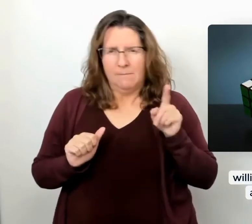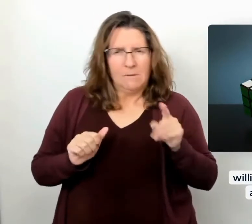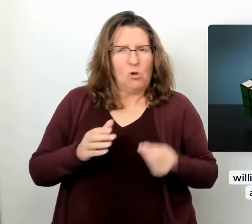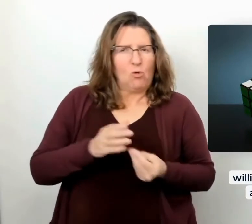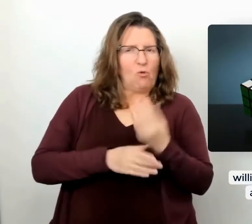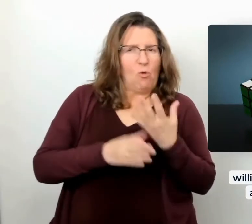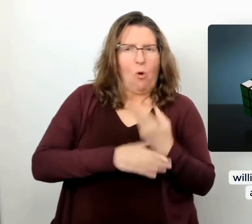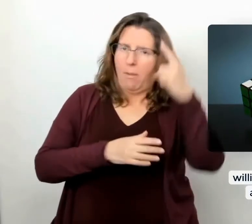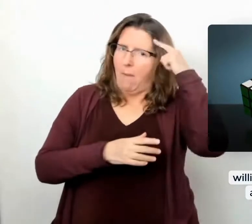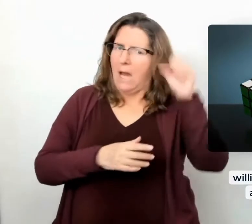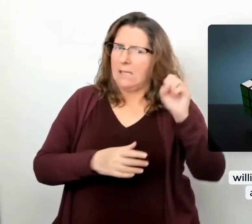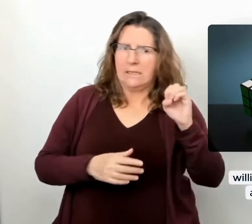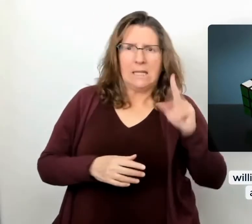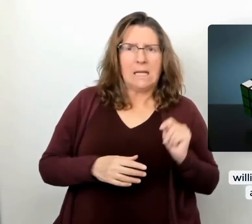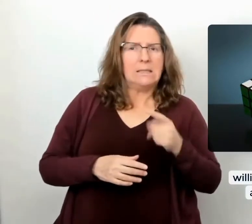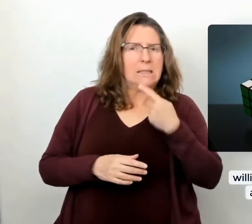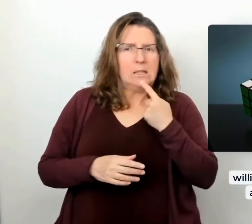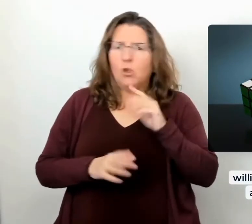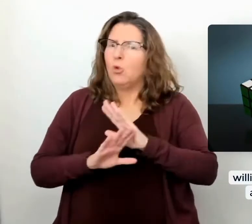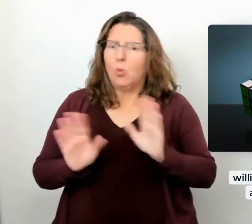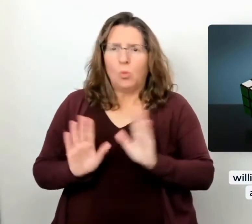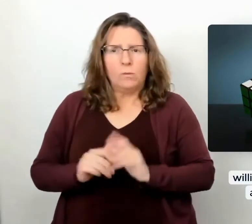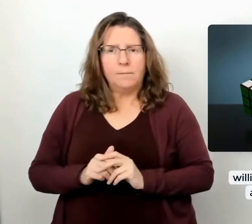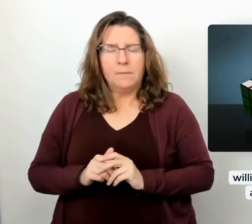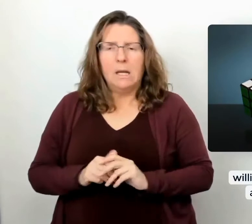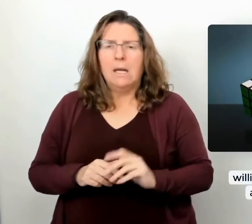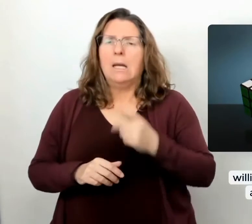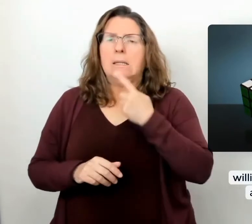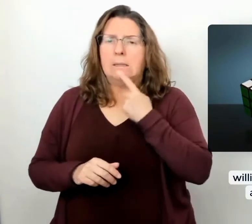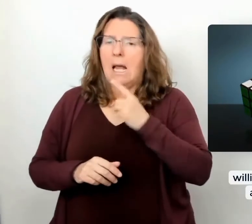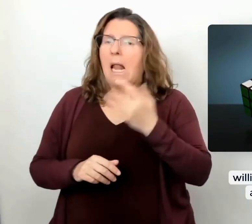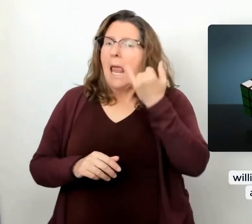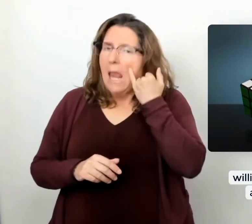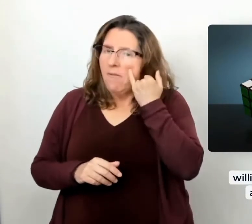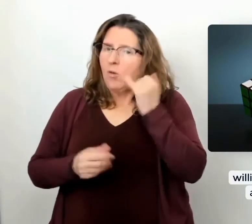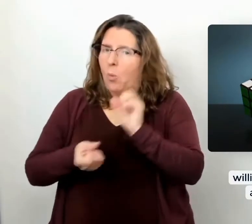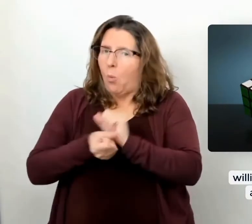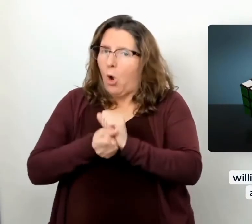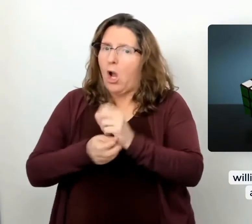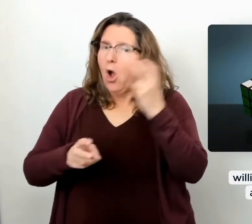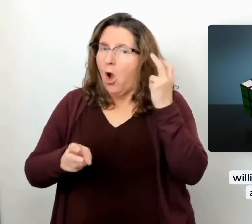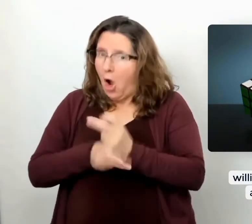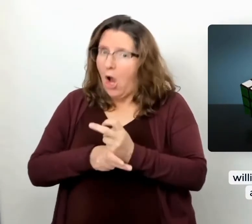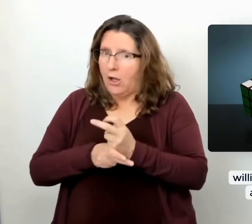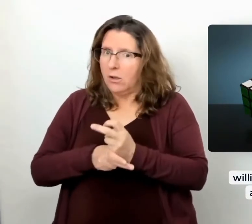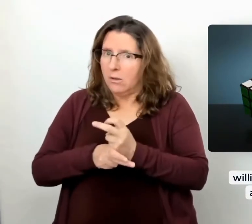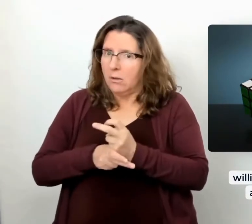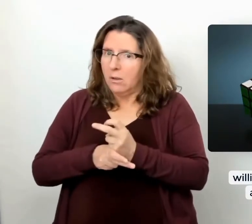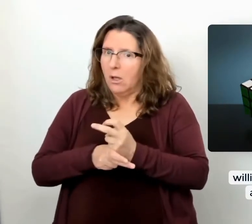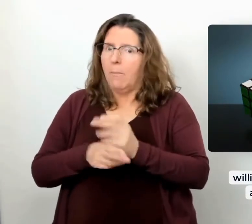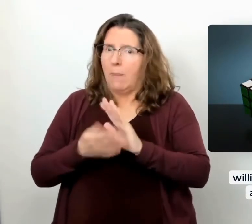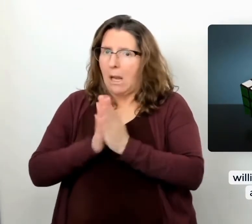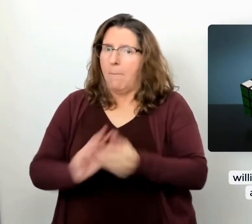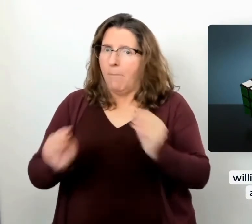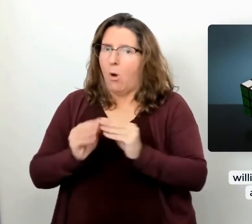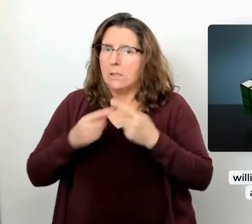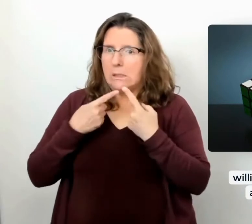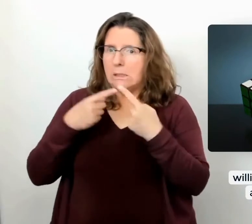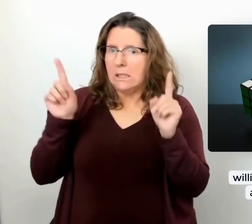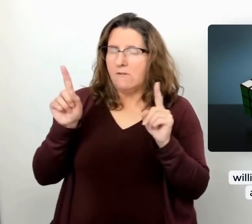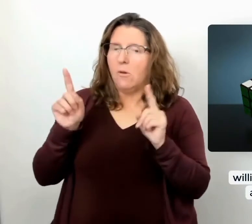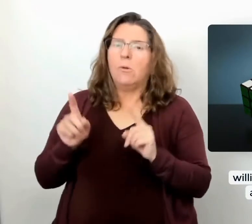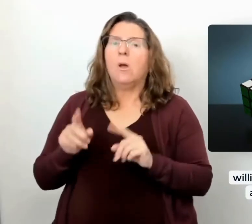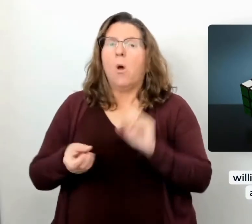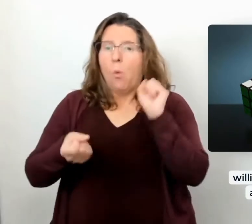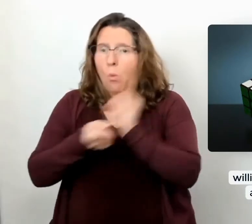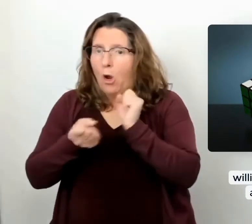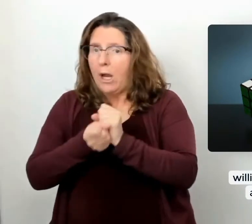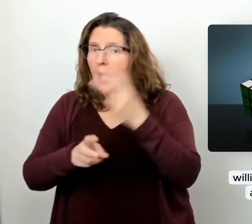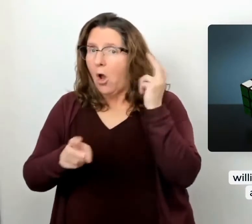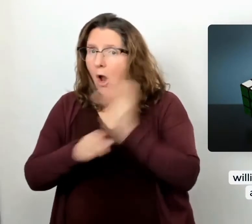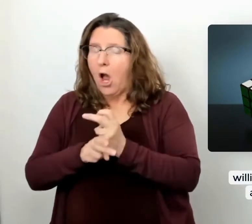A growth mindset believes that with effort comes success. With effort there is growth,